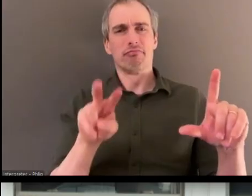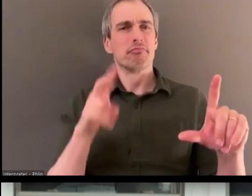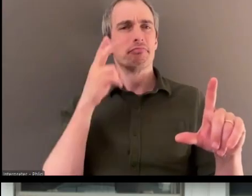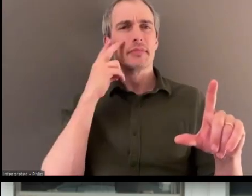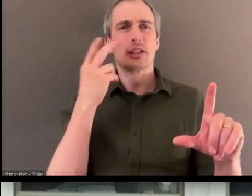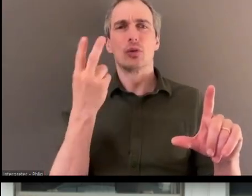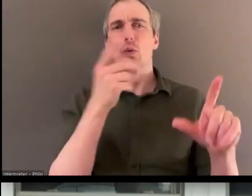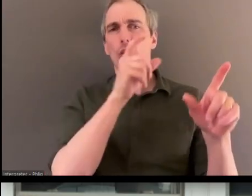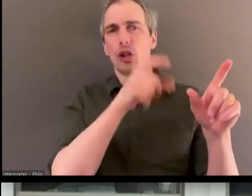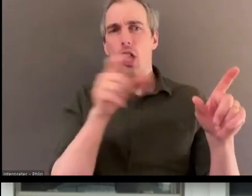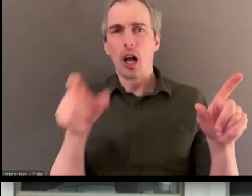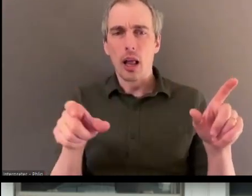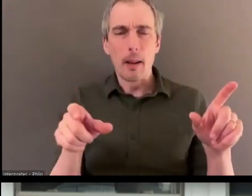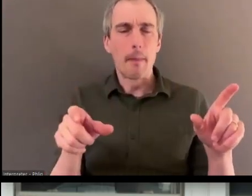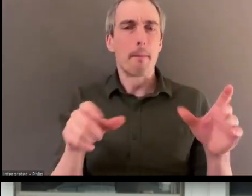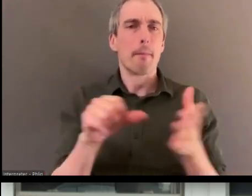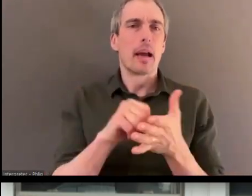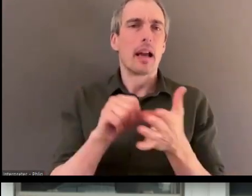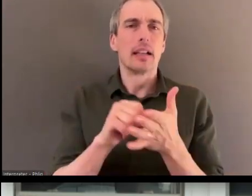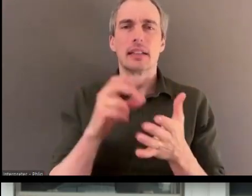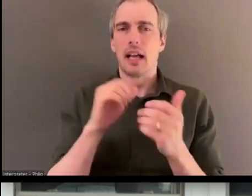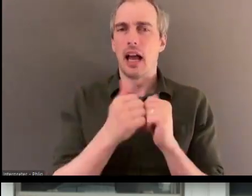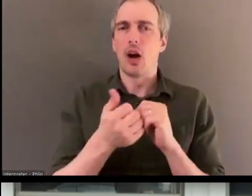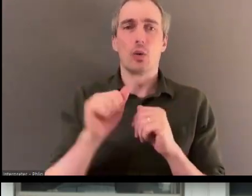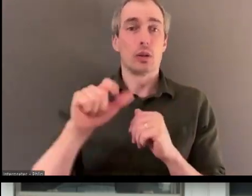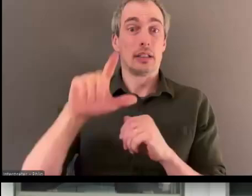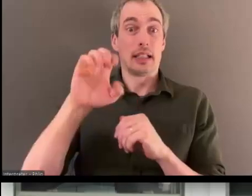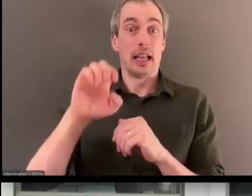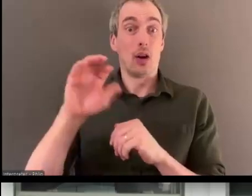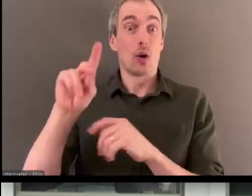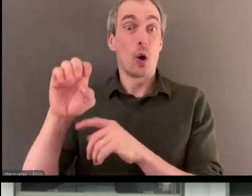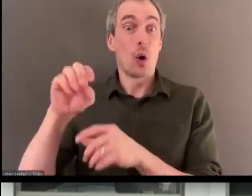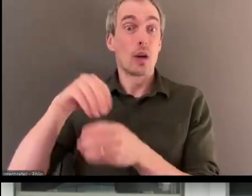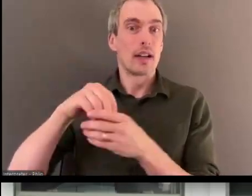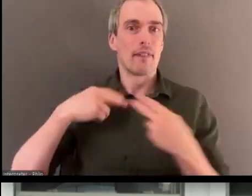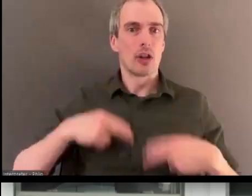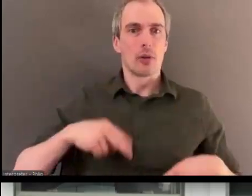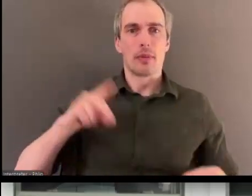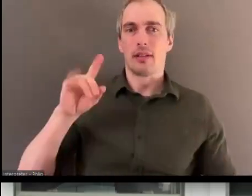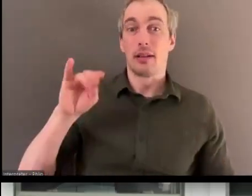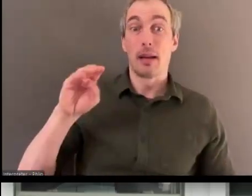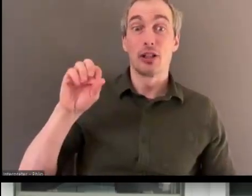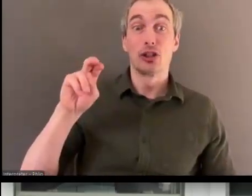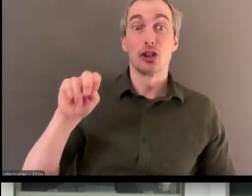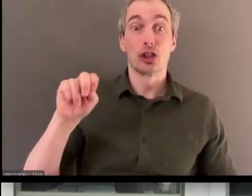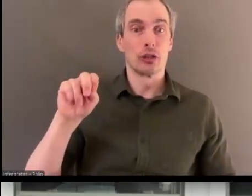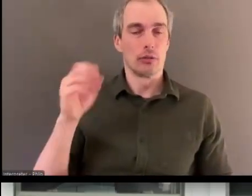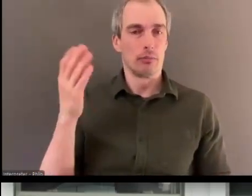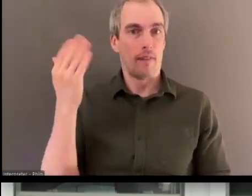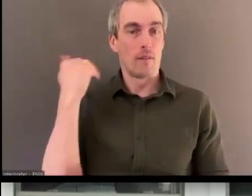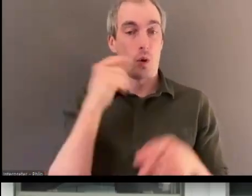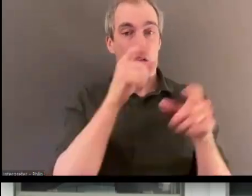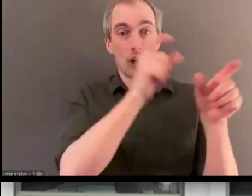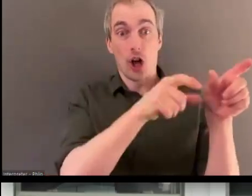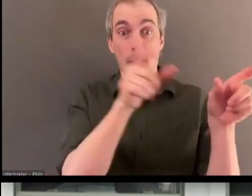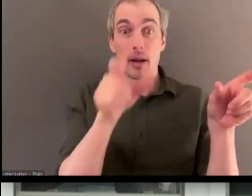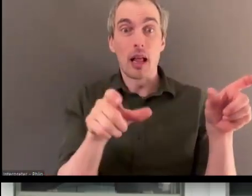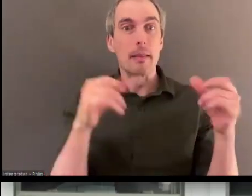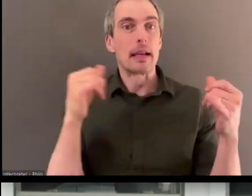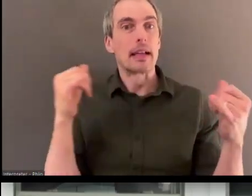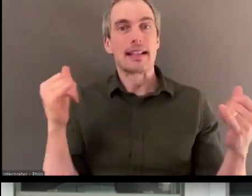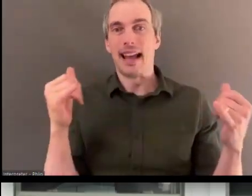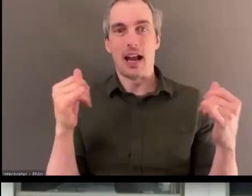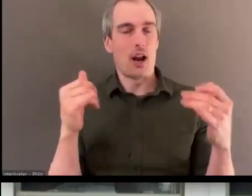Now all in a single reflowable, single column layout that can be understood by any